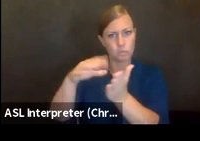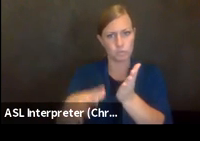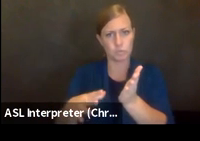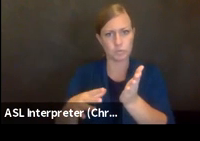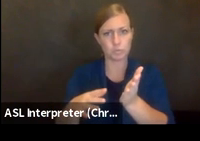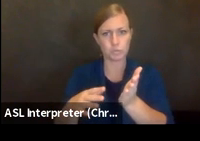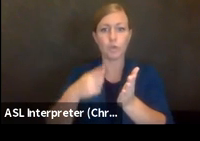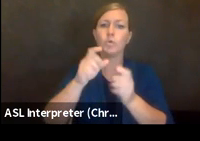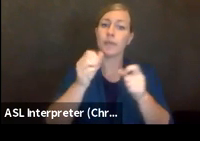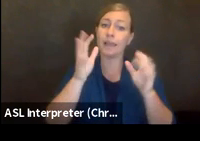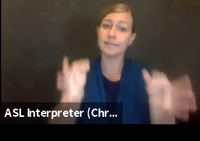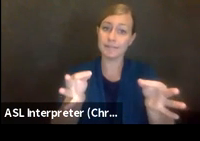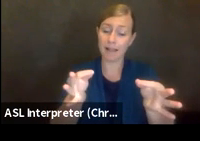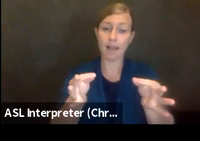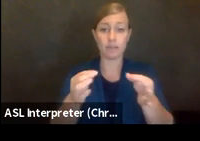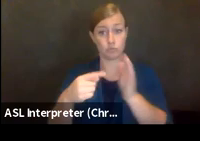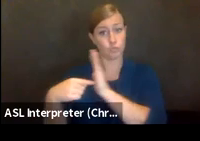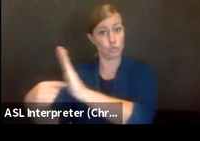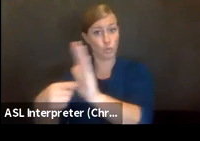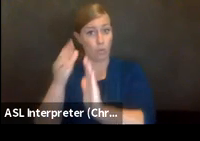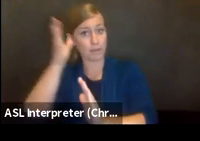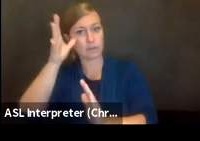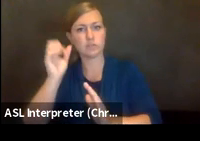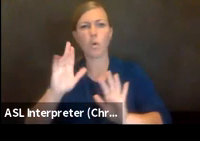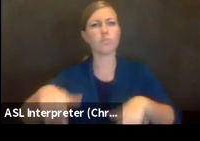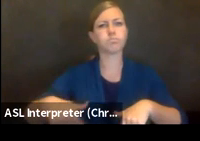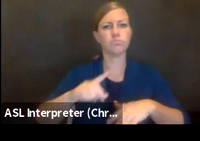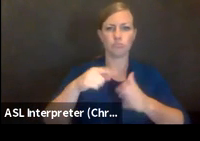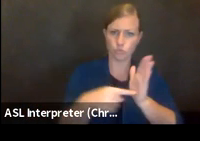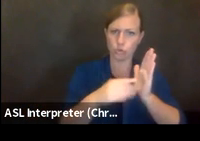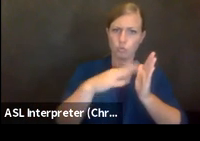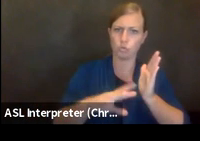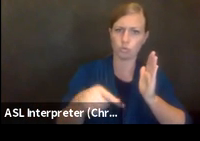ESD 189 - Amy Colburn: You can choose if parents can see these updates or not. So as you're typing in here, this little